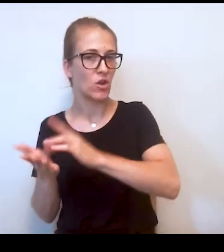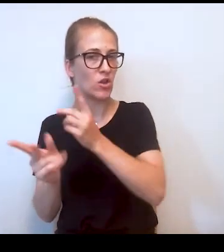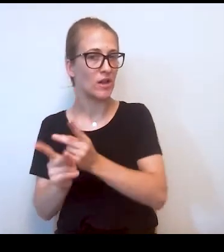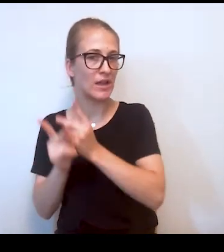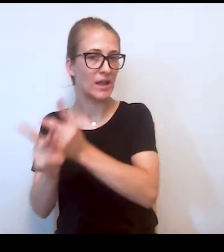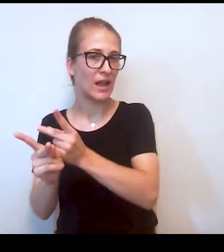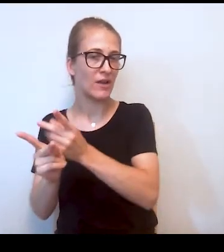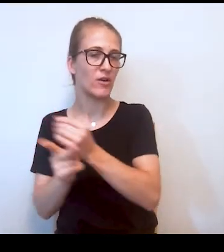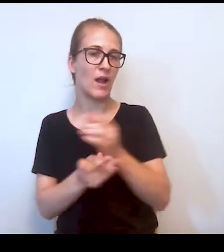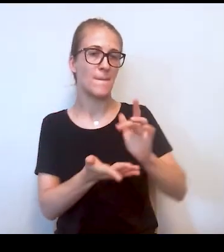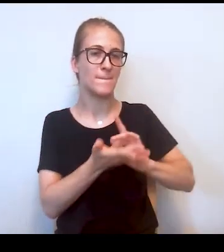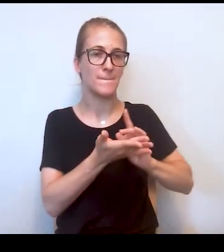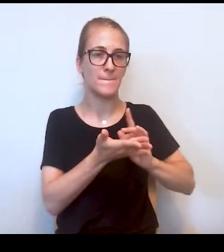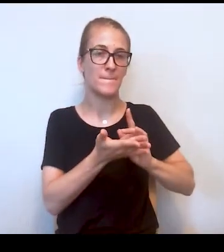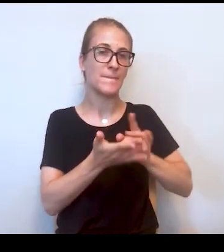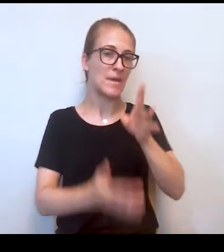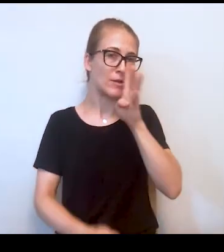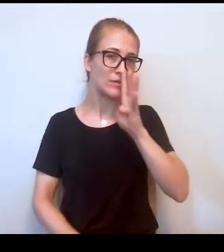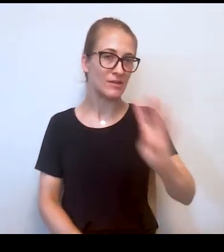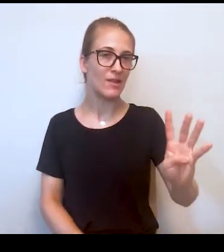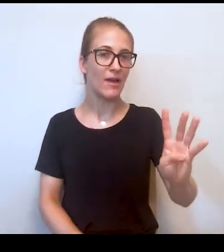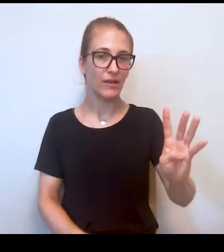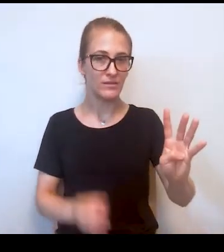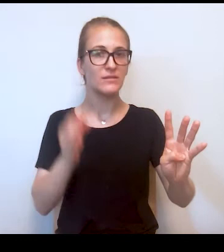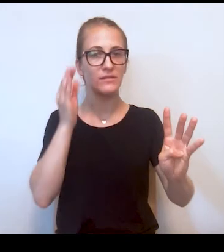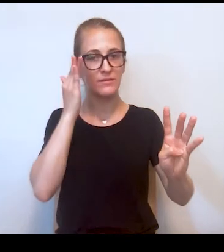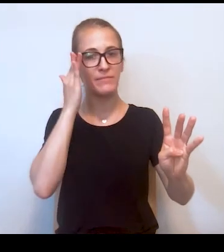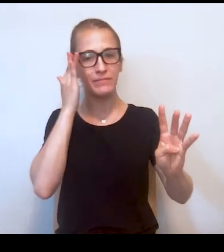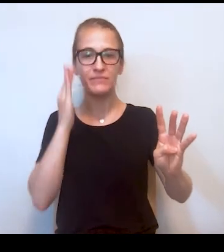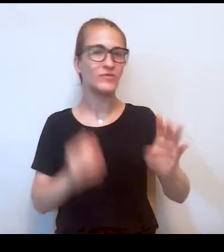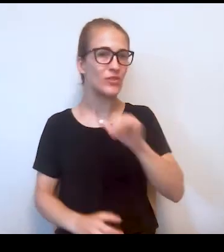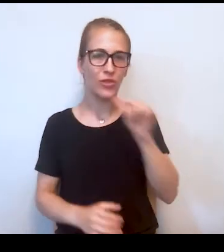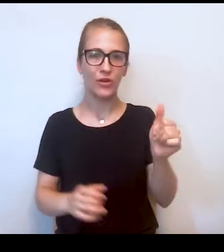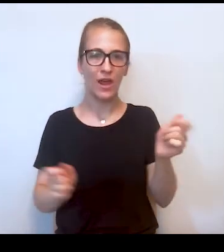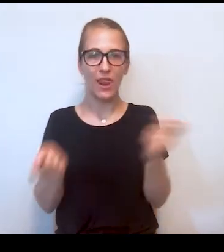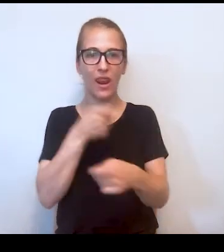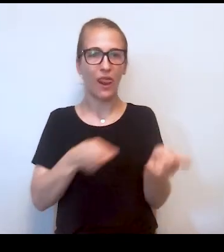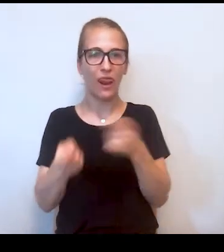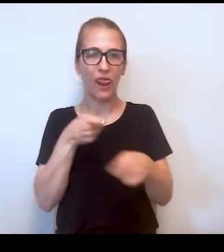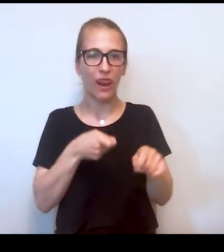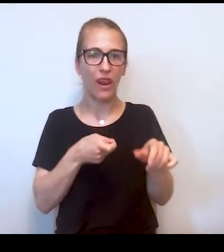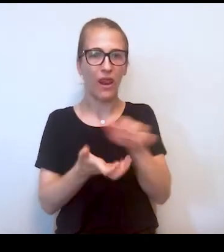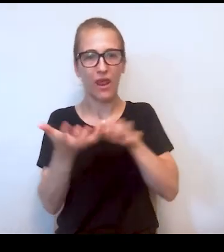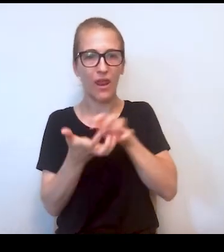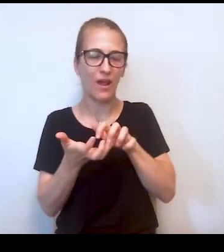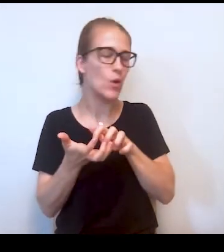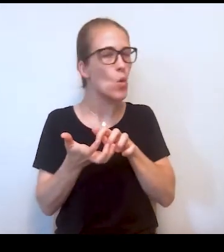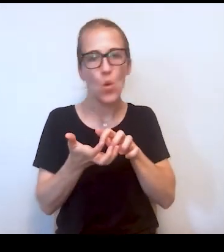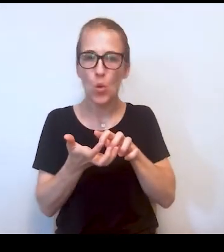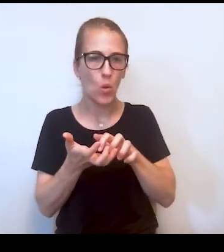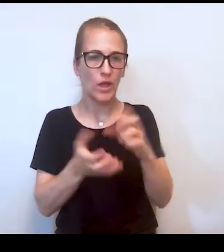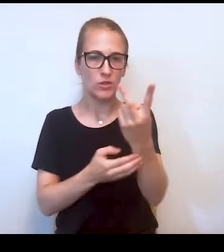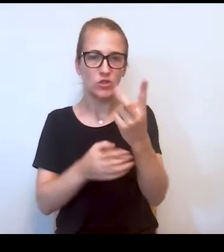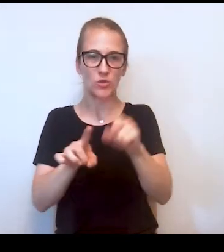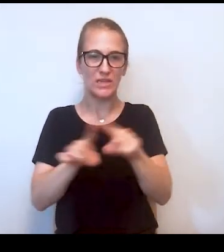We're talking about two different systems. So thank you for that clarification as well. Please, Audre, continue.